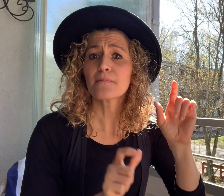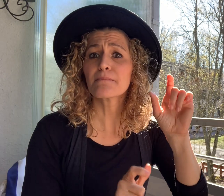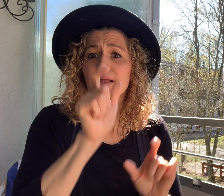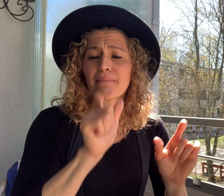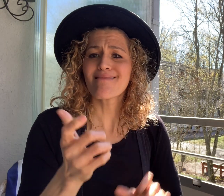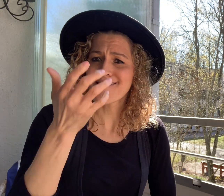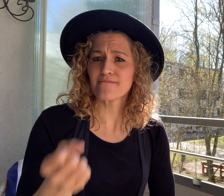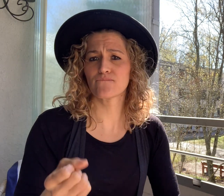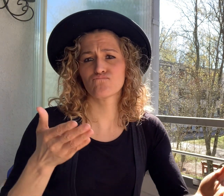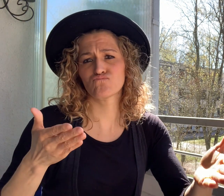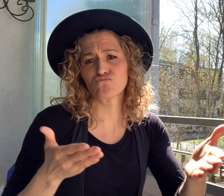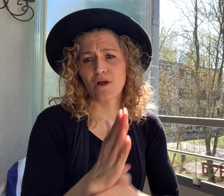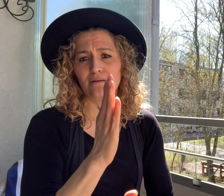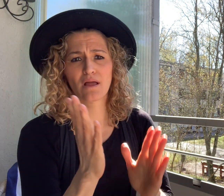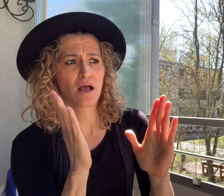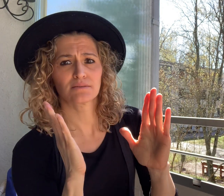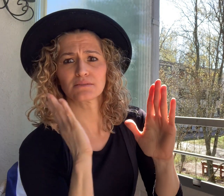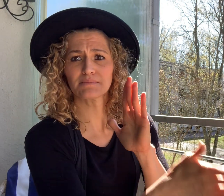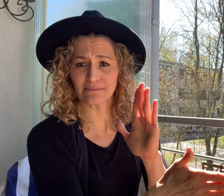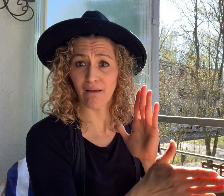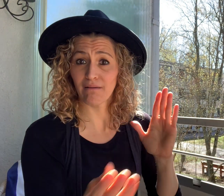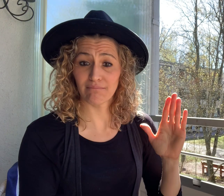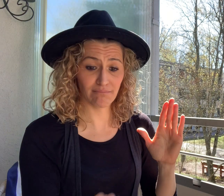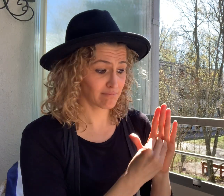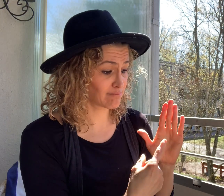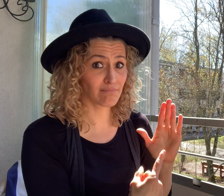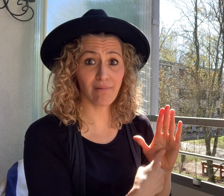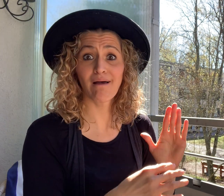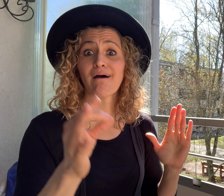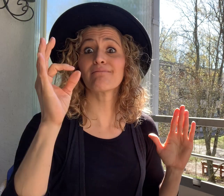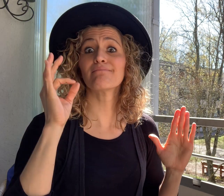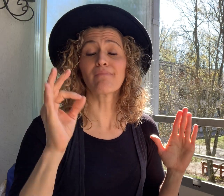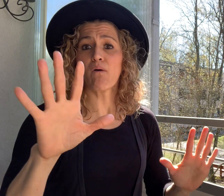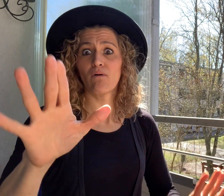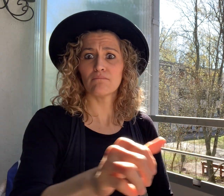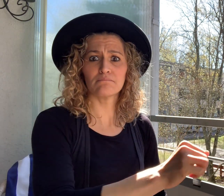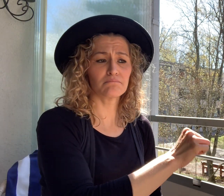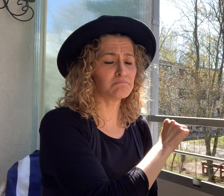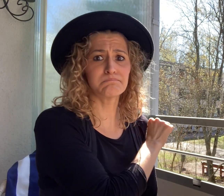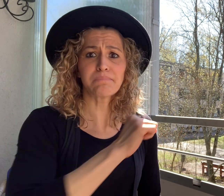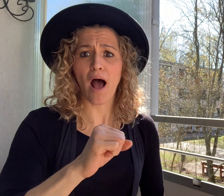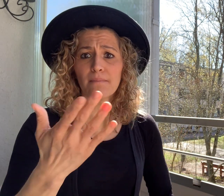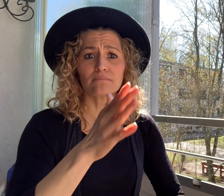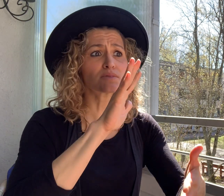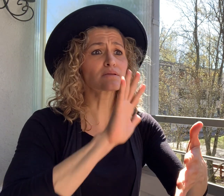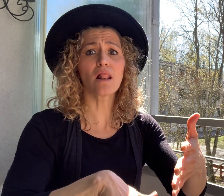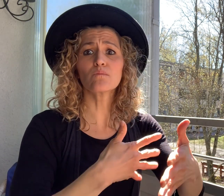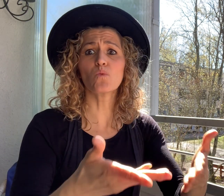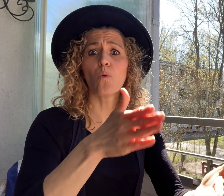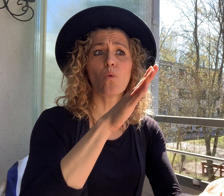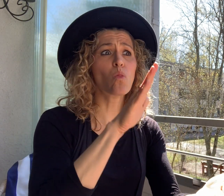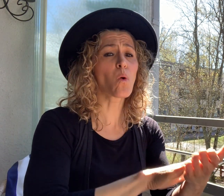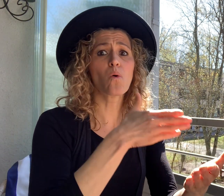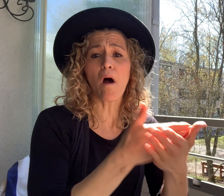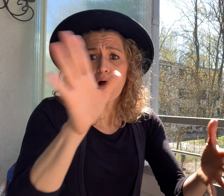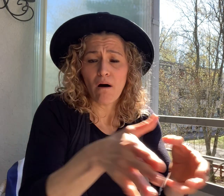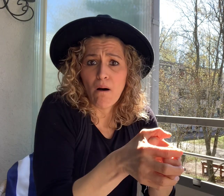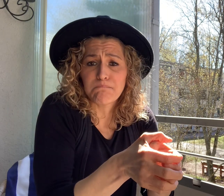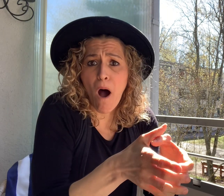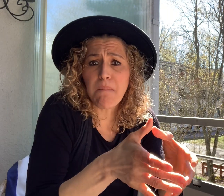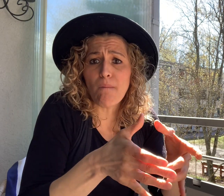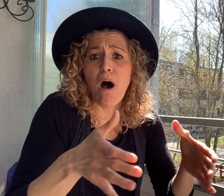right to accessibility, suddenly the demand for sign language